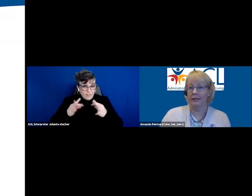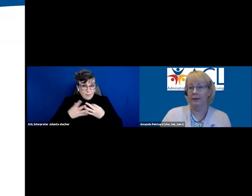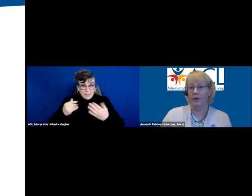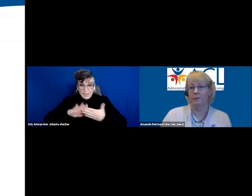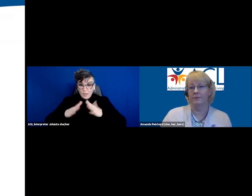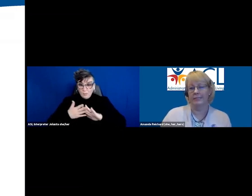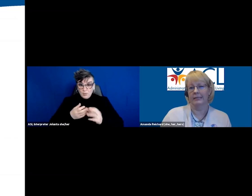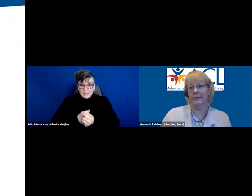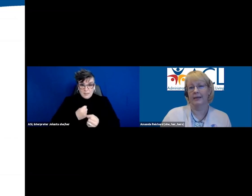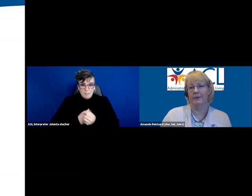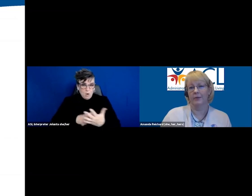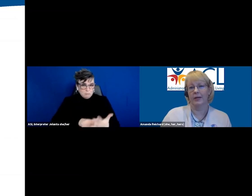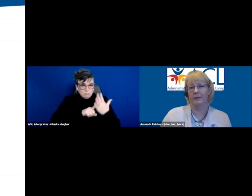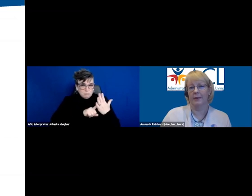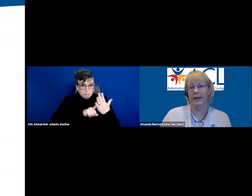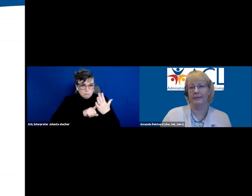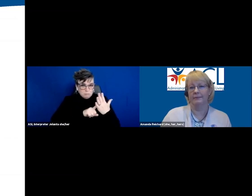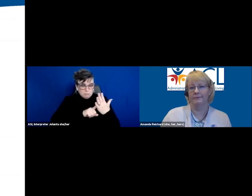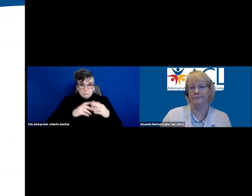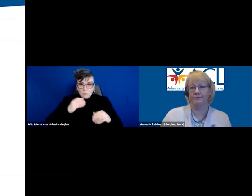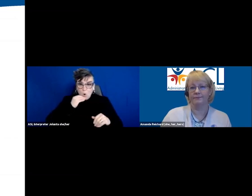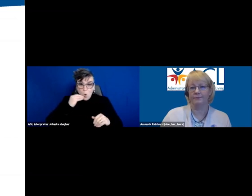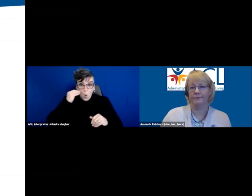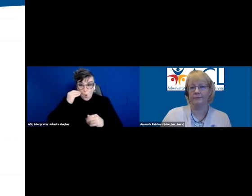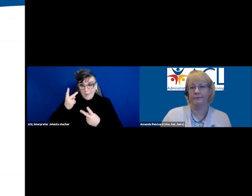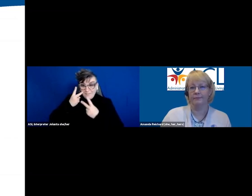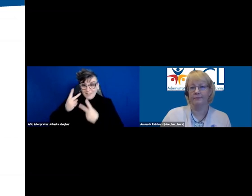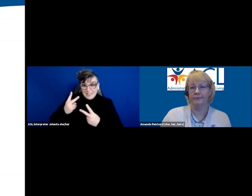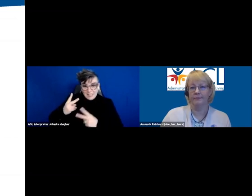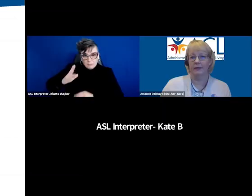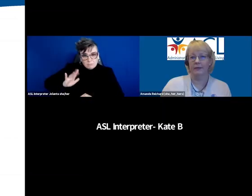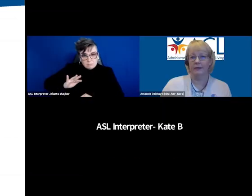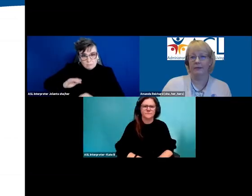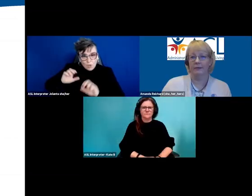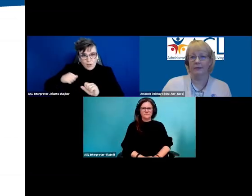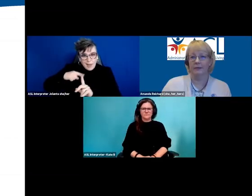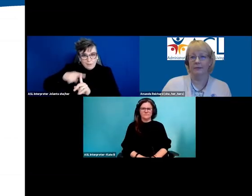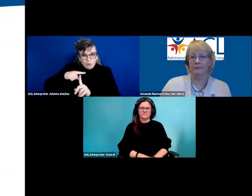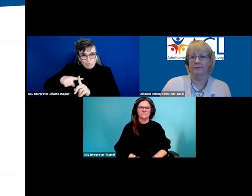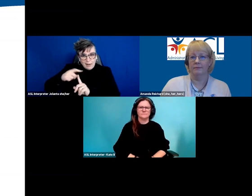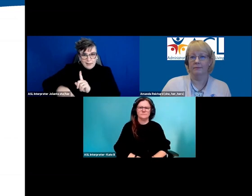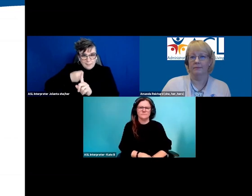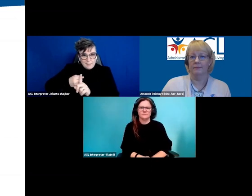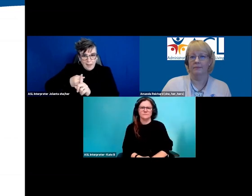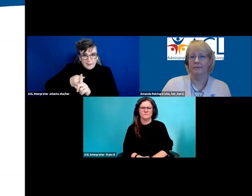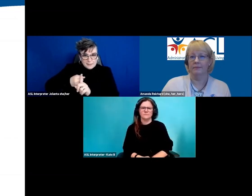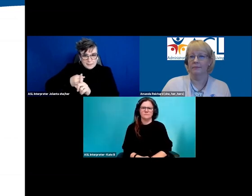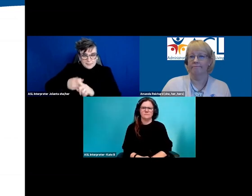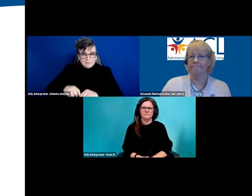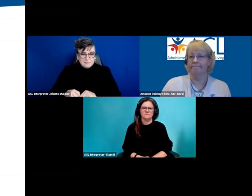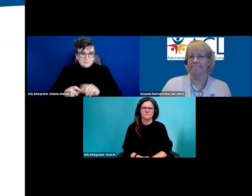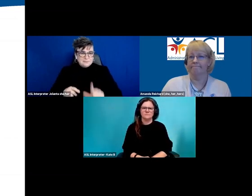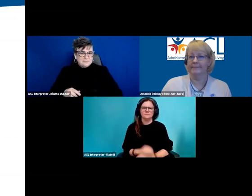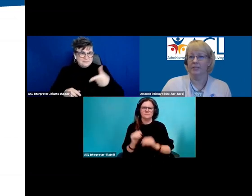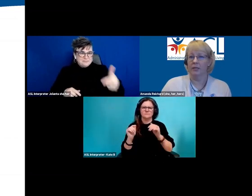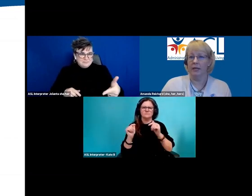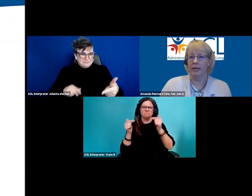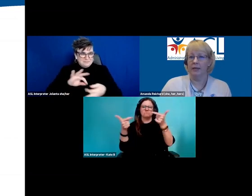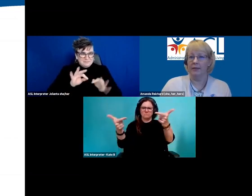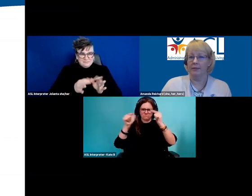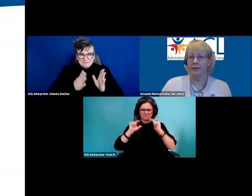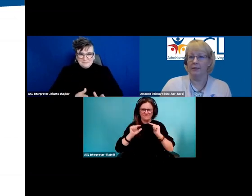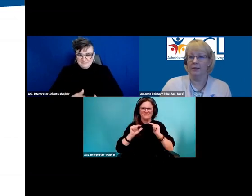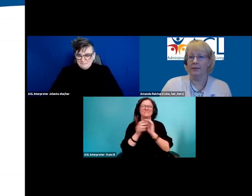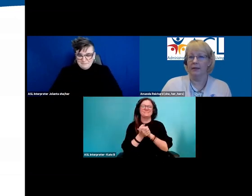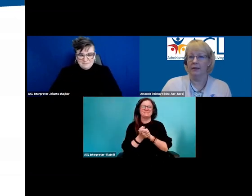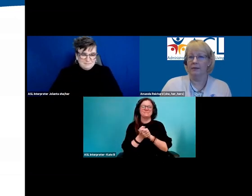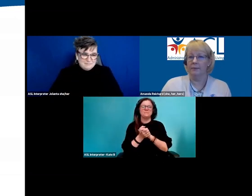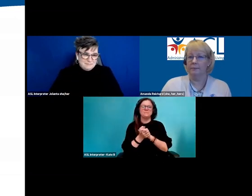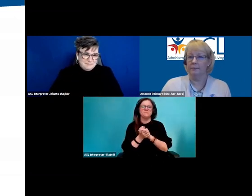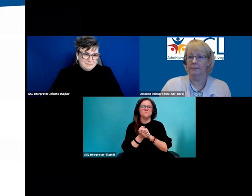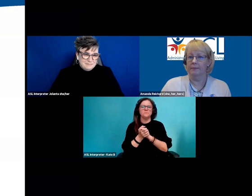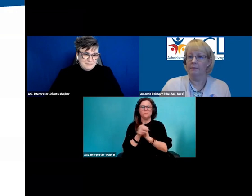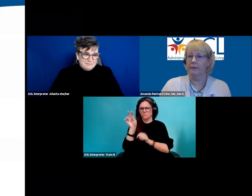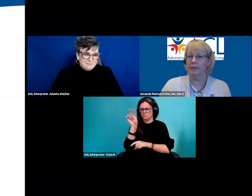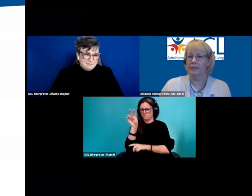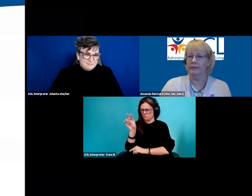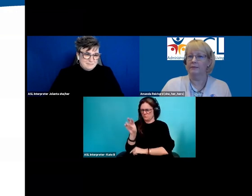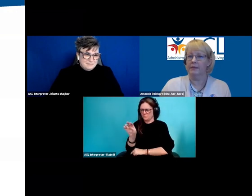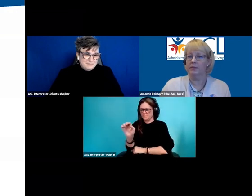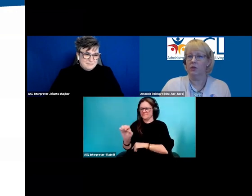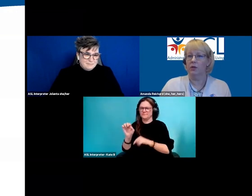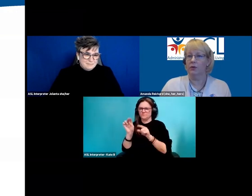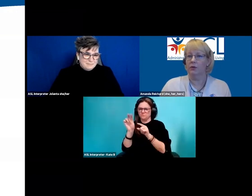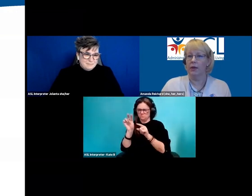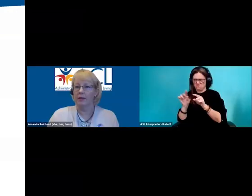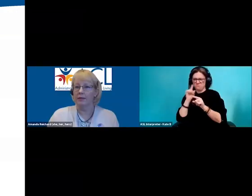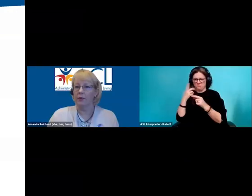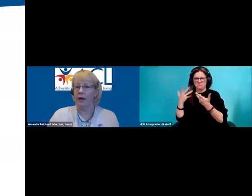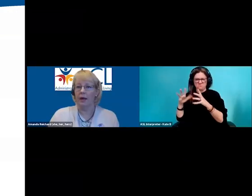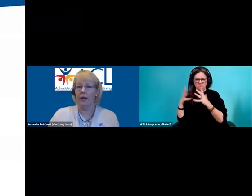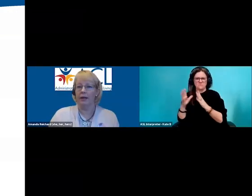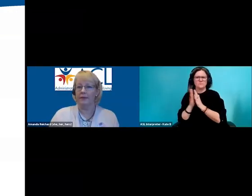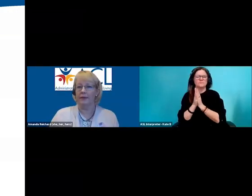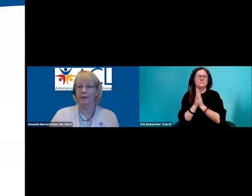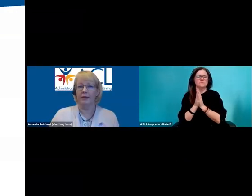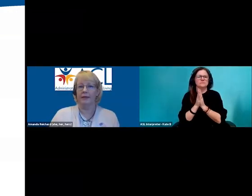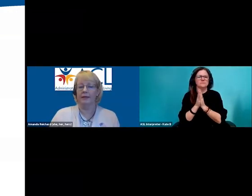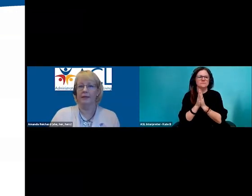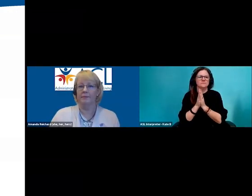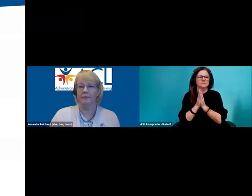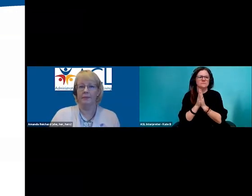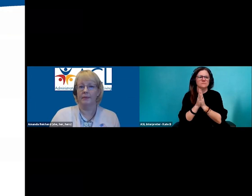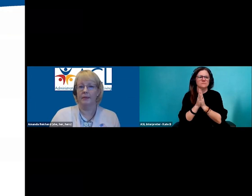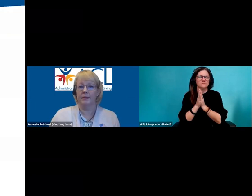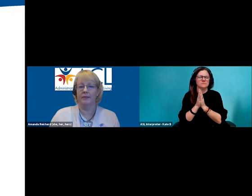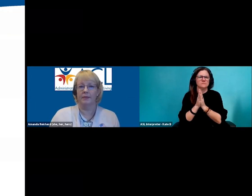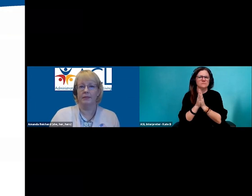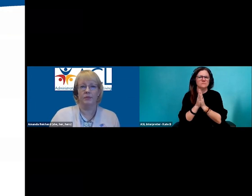and how home visiting can have a great impact. I believe that's all. So I think that this